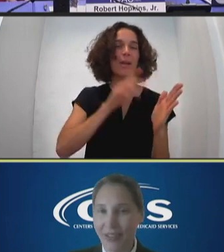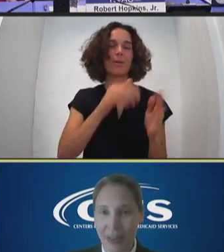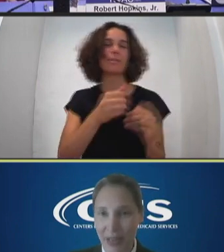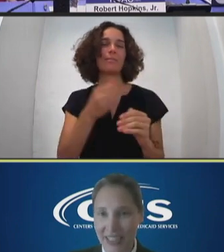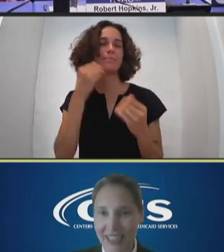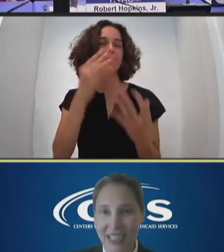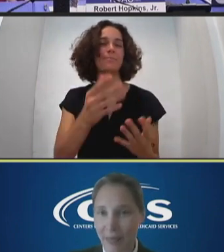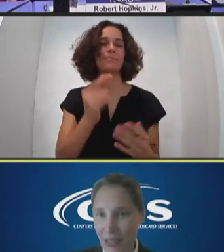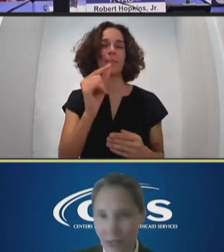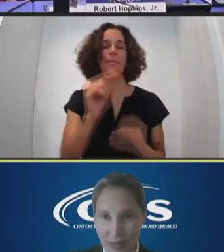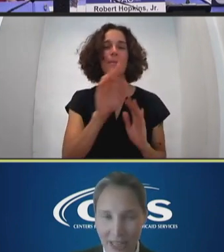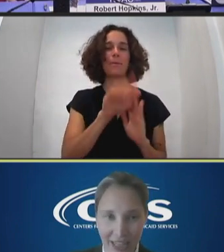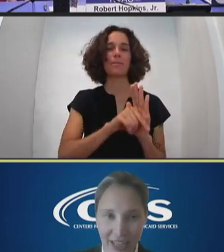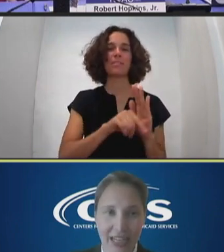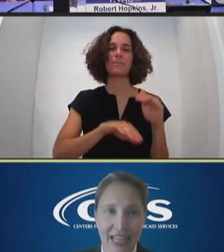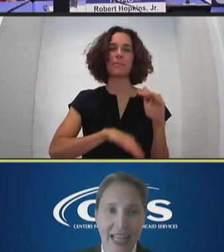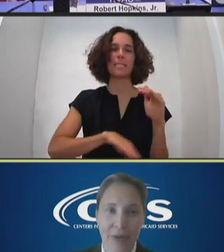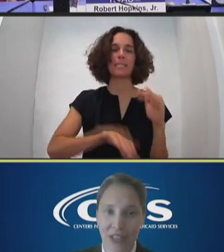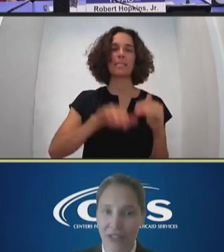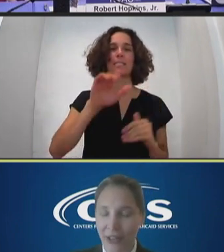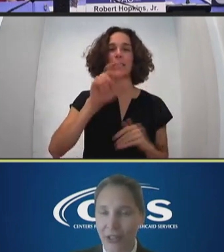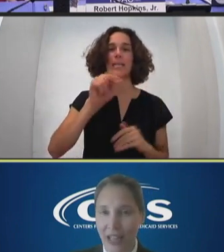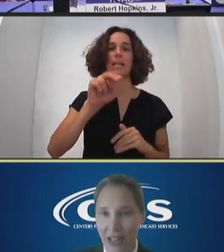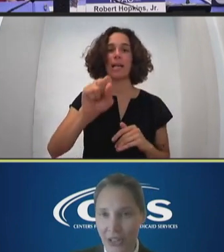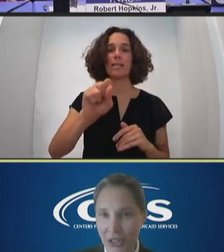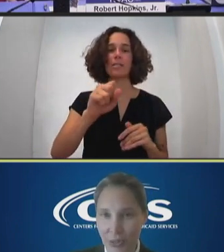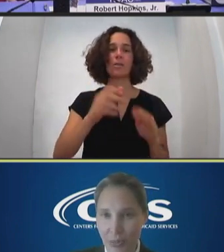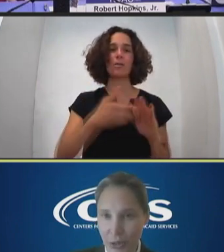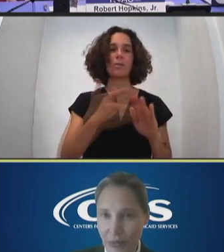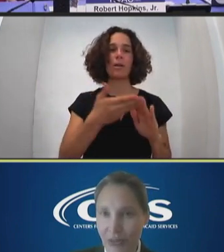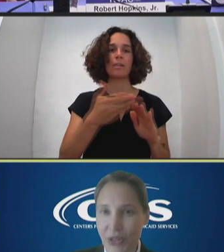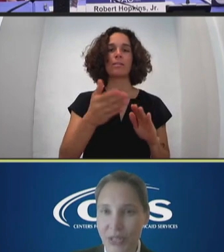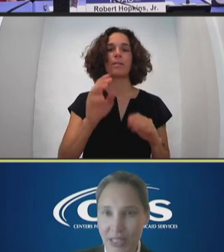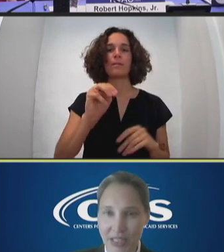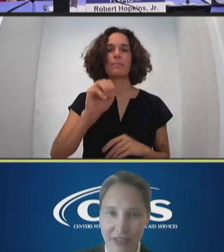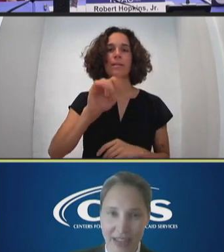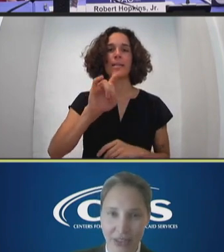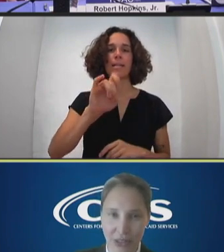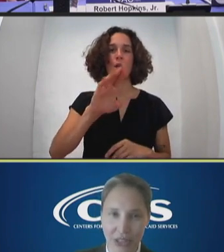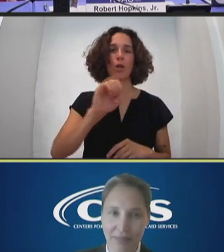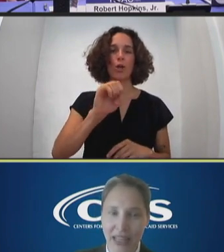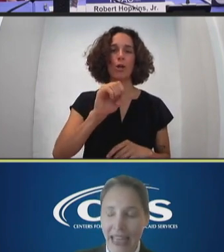very basic, CMS runs Medicare, which is a federal health insurance program for those 65 and older,